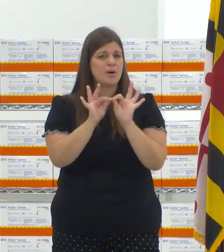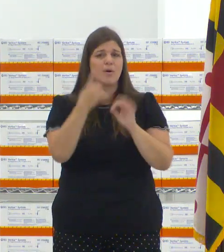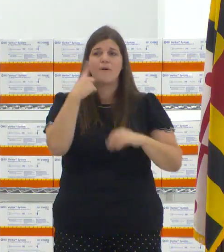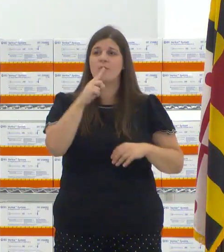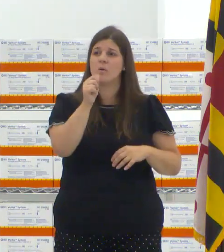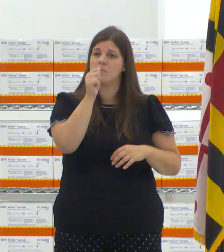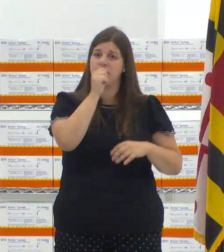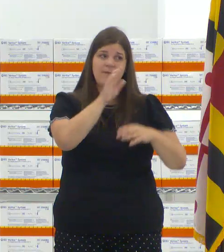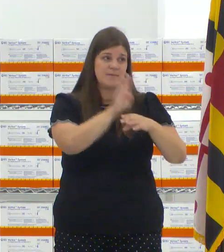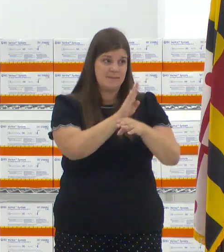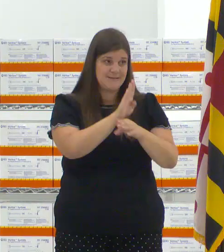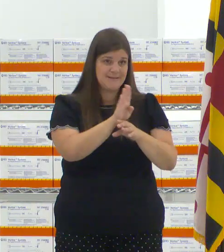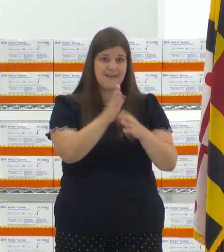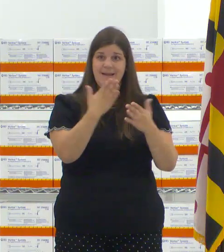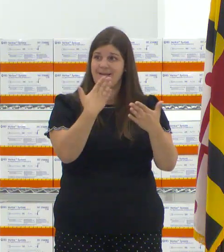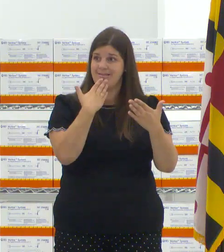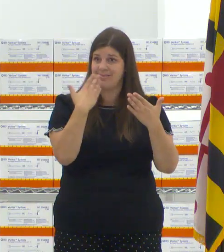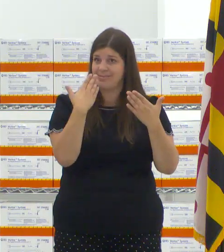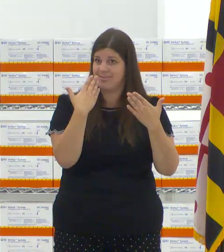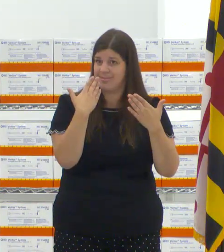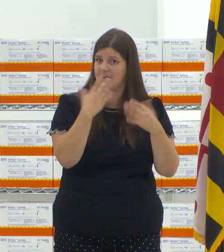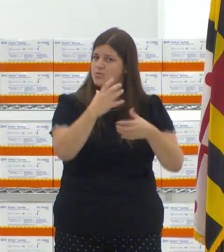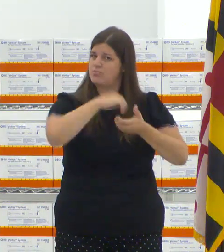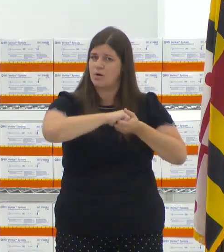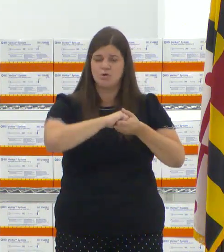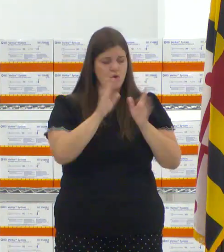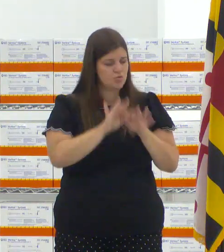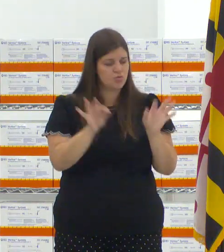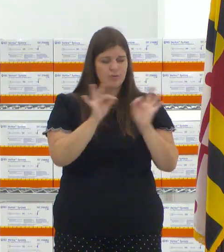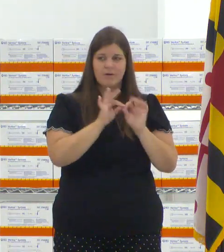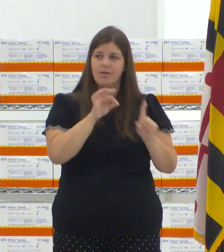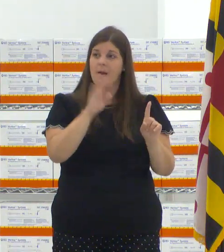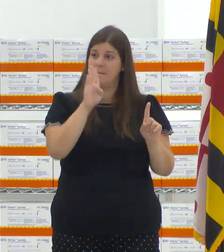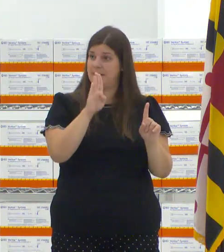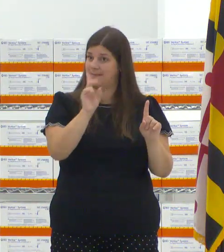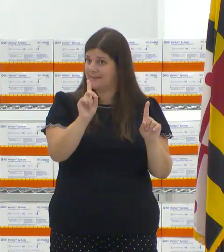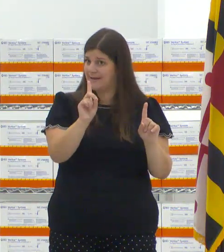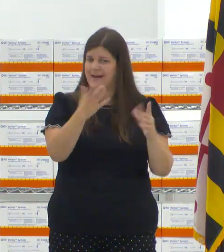Right now we're heading into a flu season, and the country is not yet doing 25 million tests a month.